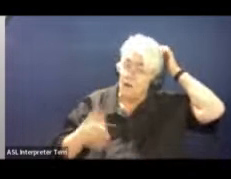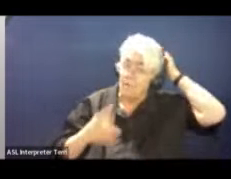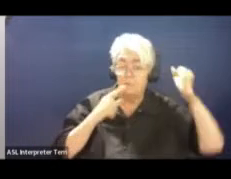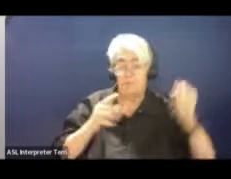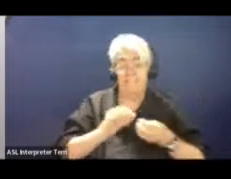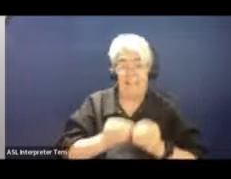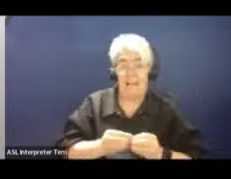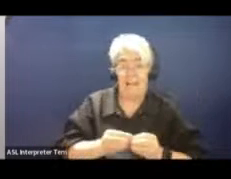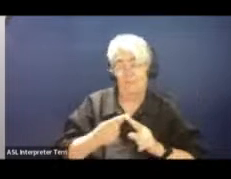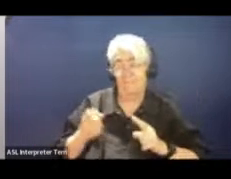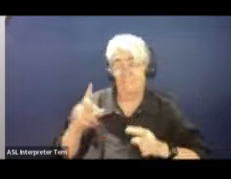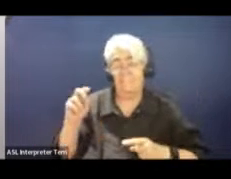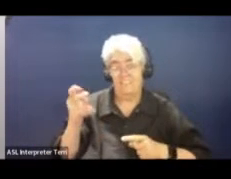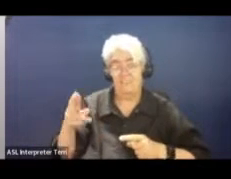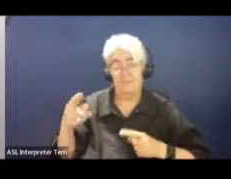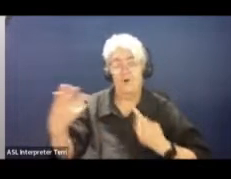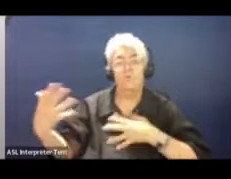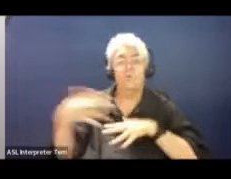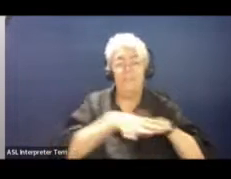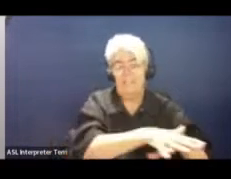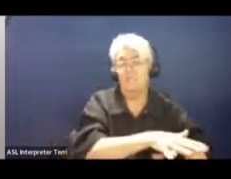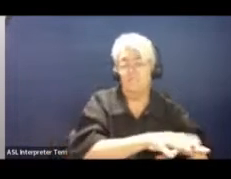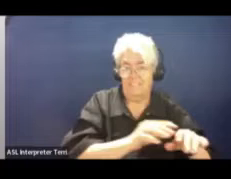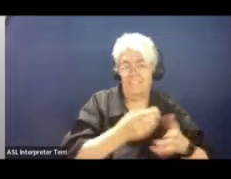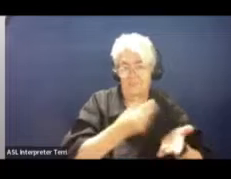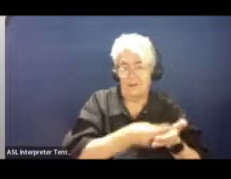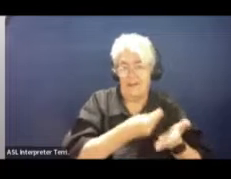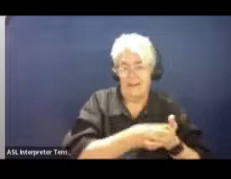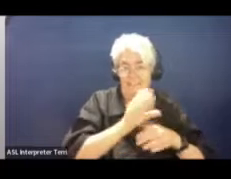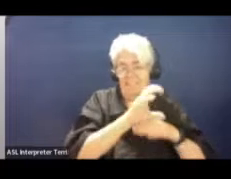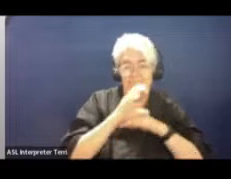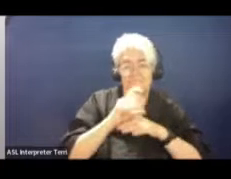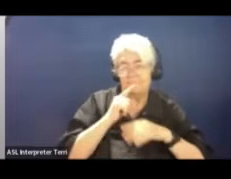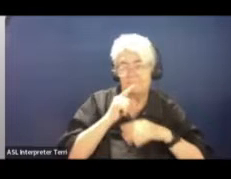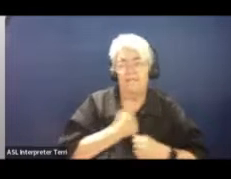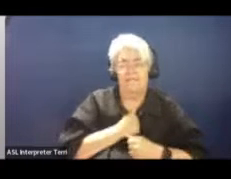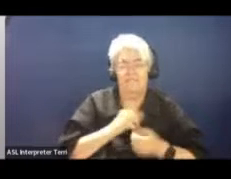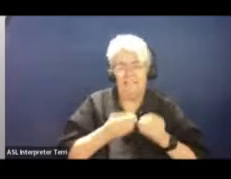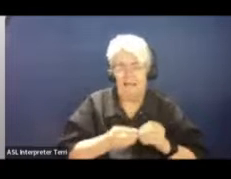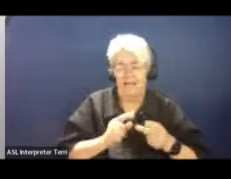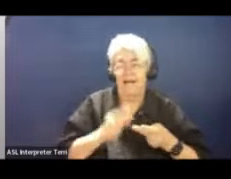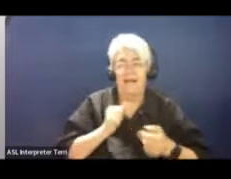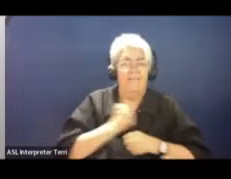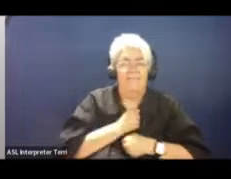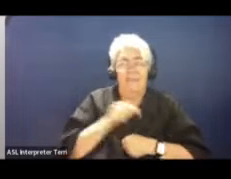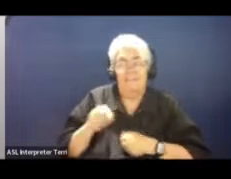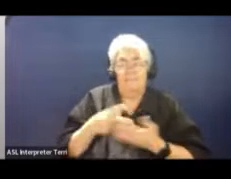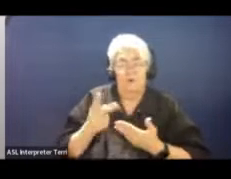data. And I love that this program is proving itself to be needed and valuable. And I'm going to be sure to leave ample